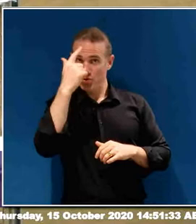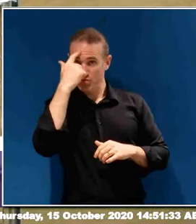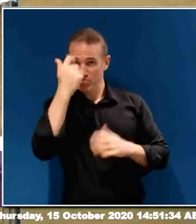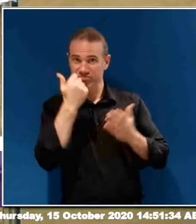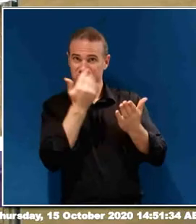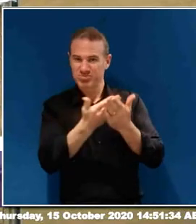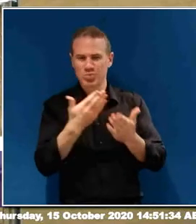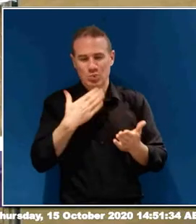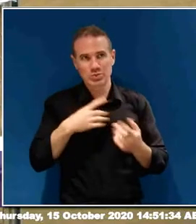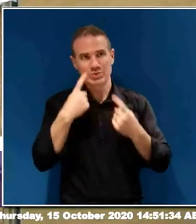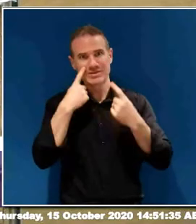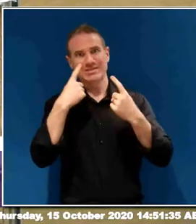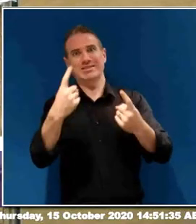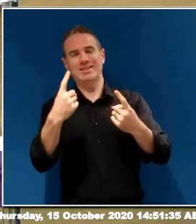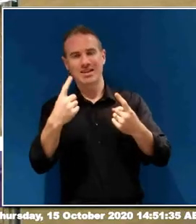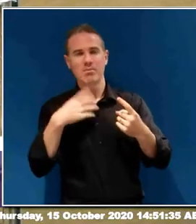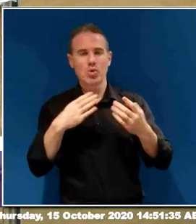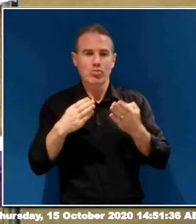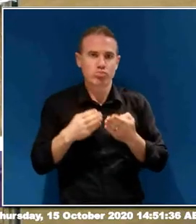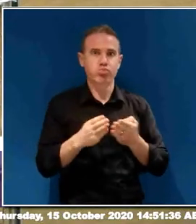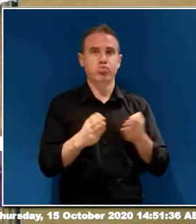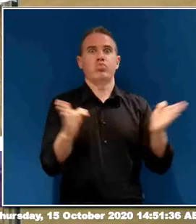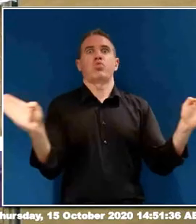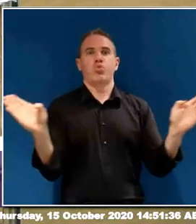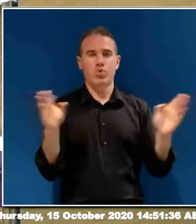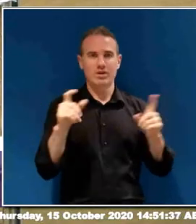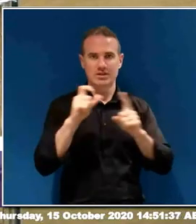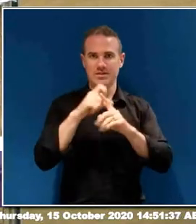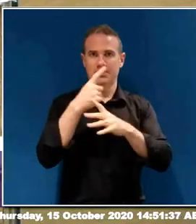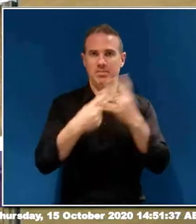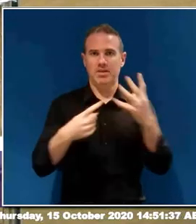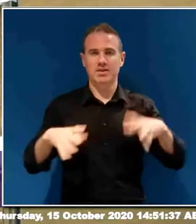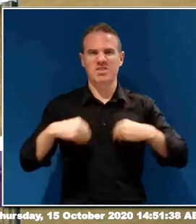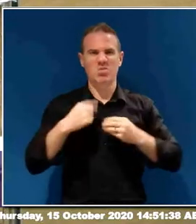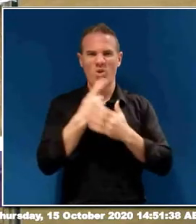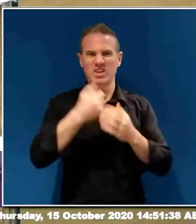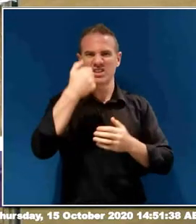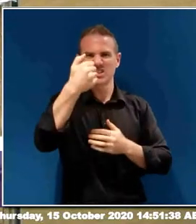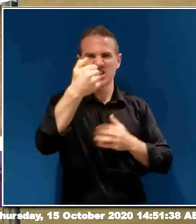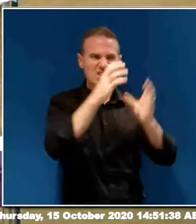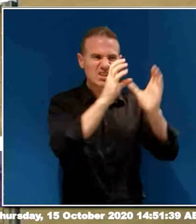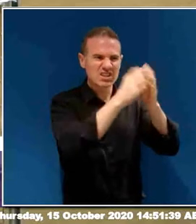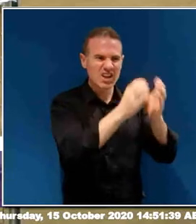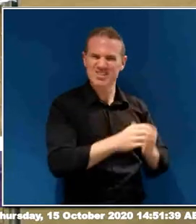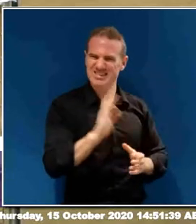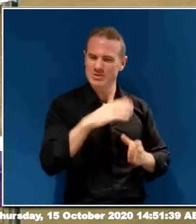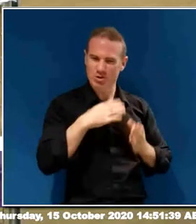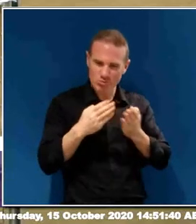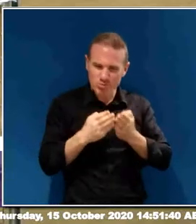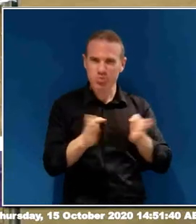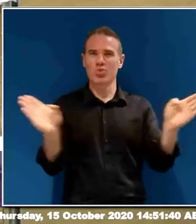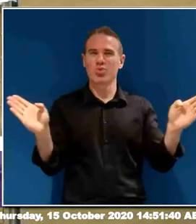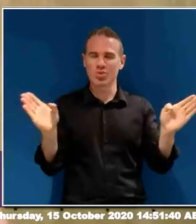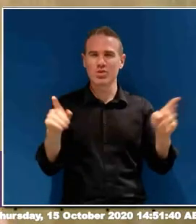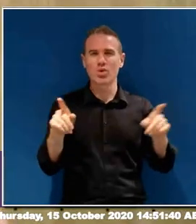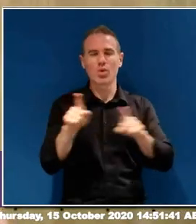And for greater flexibility to be taken in respect of approach to education of students with disability?